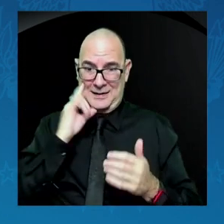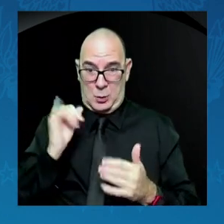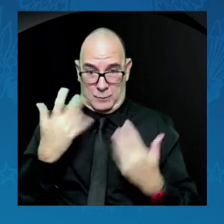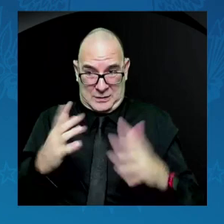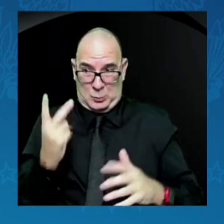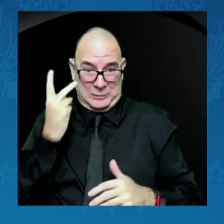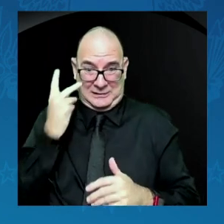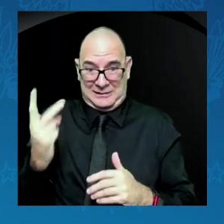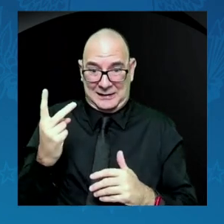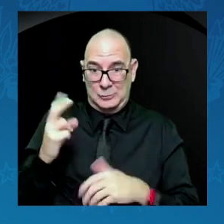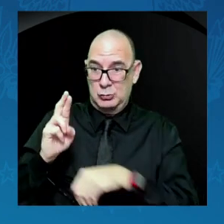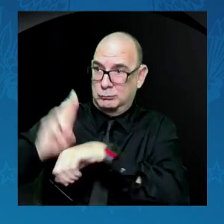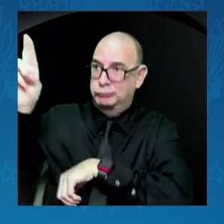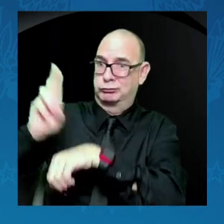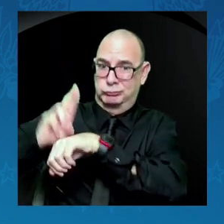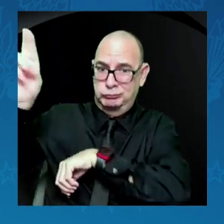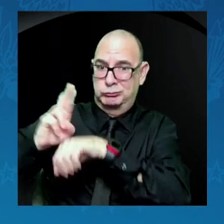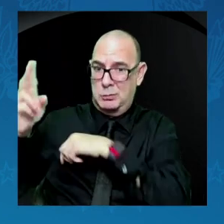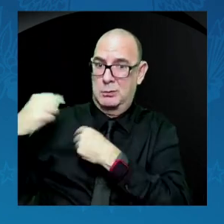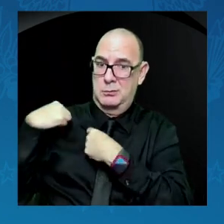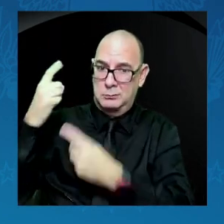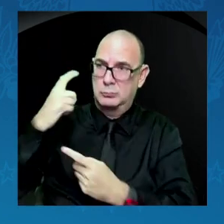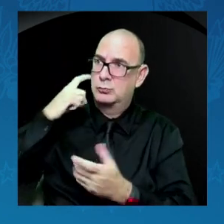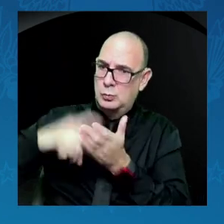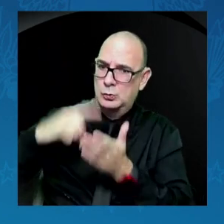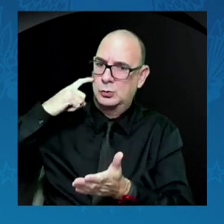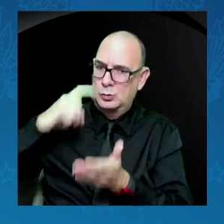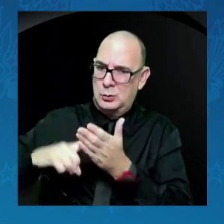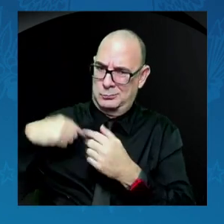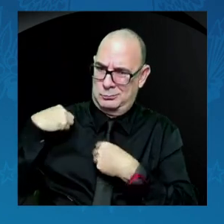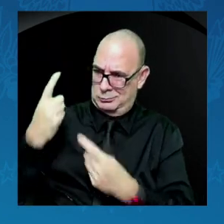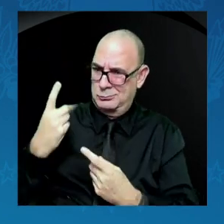and since you've seen since the old Apollo days mission